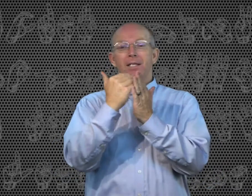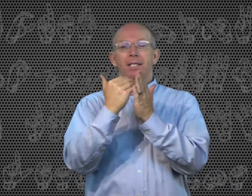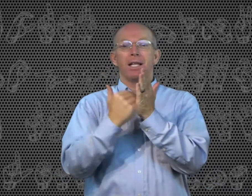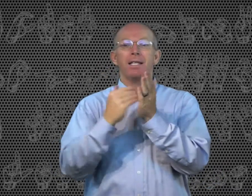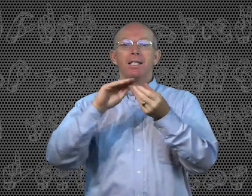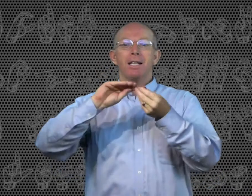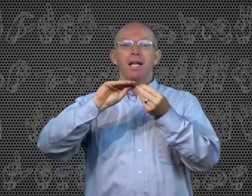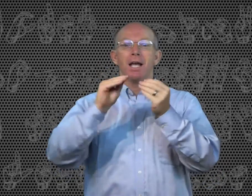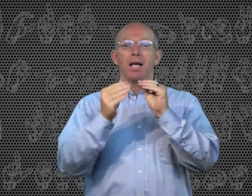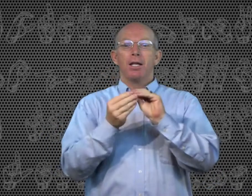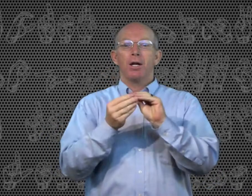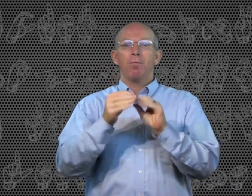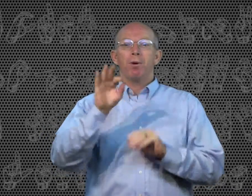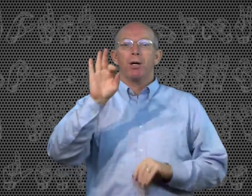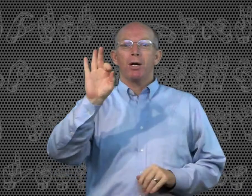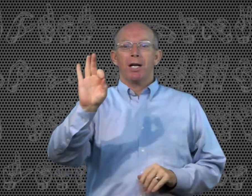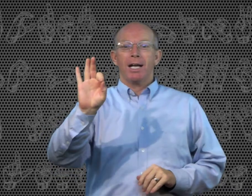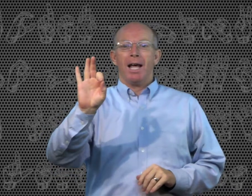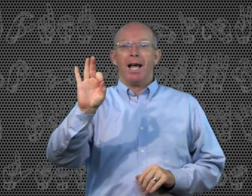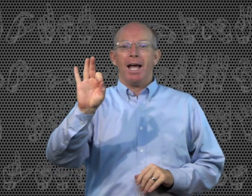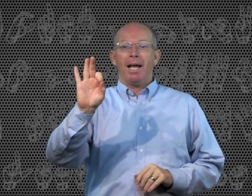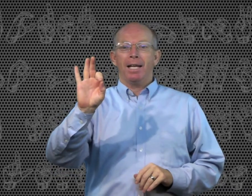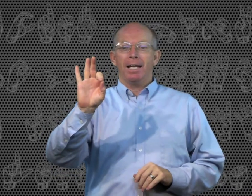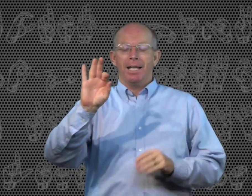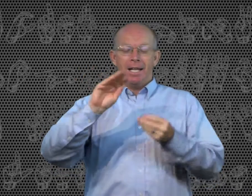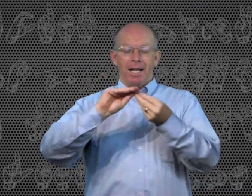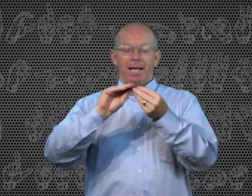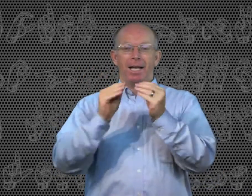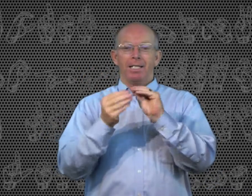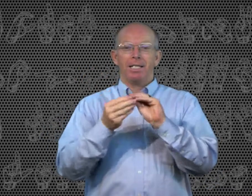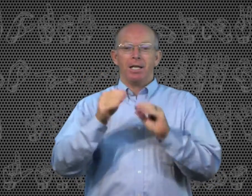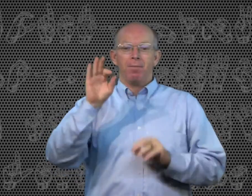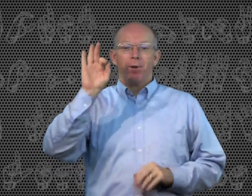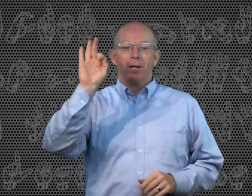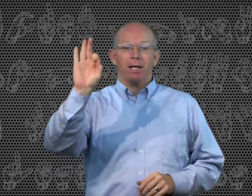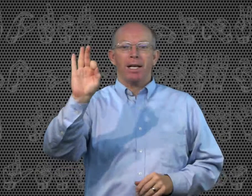This is lesson number 9. Lesson number 9.